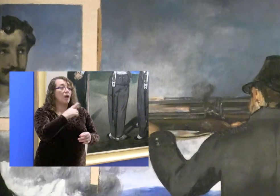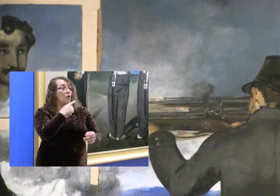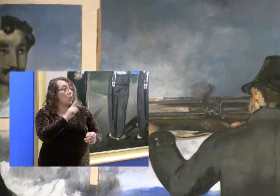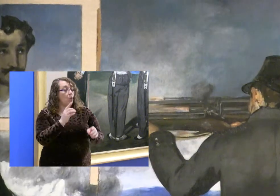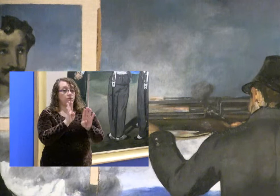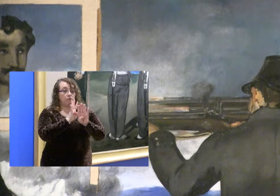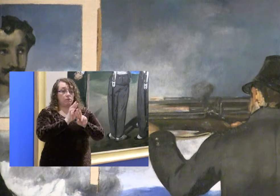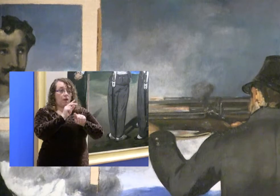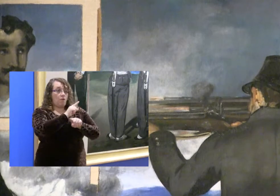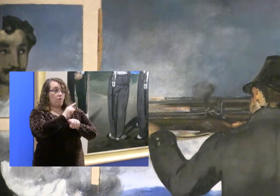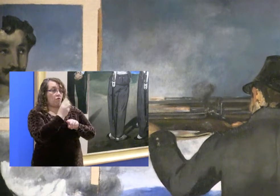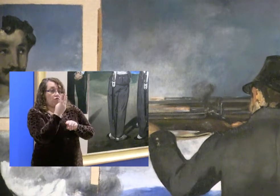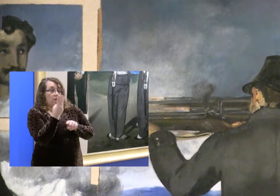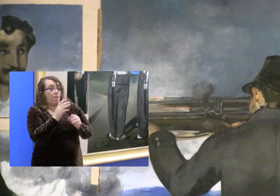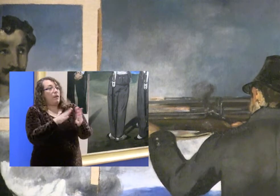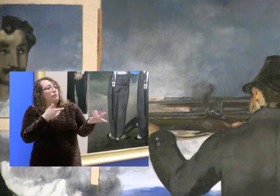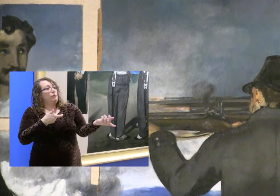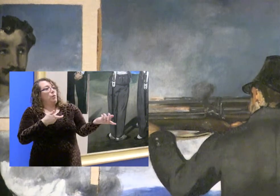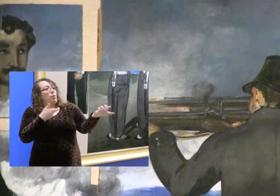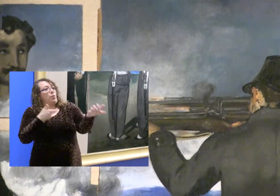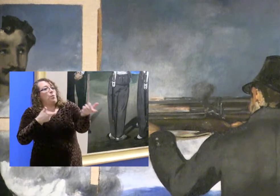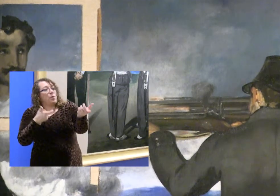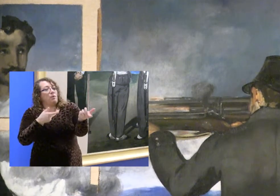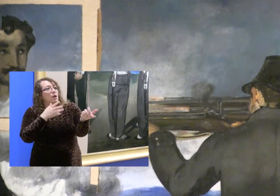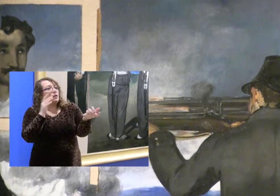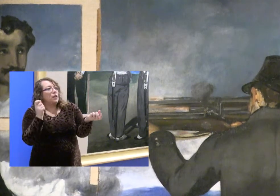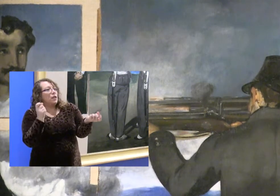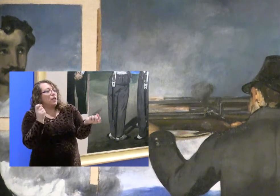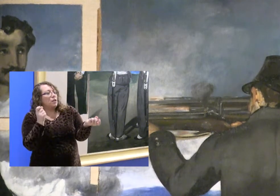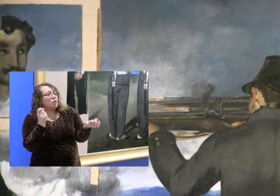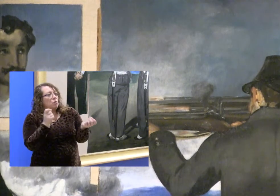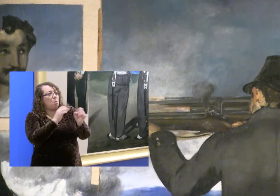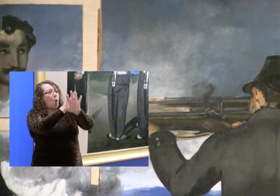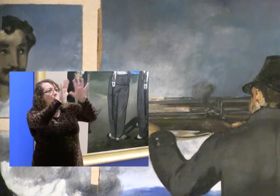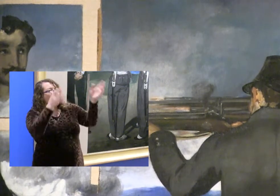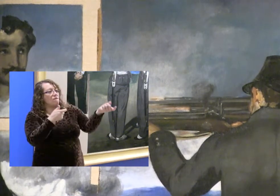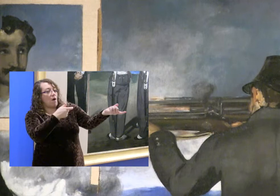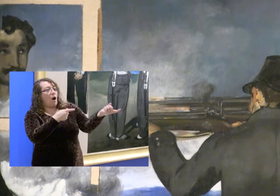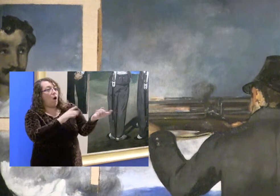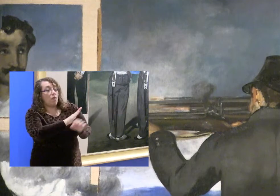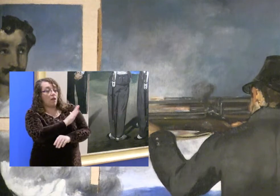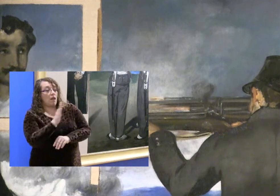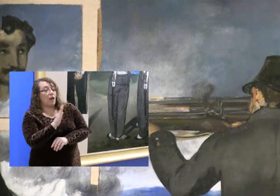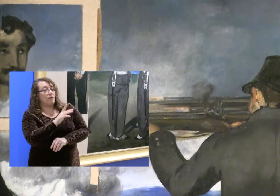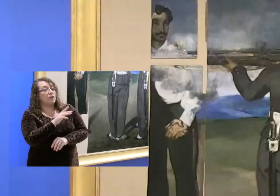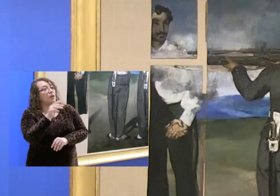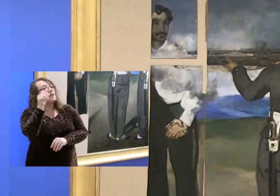We can see the smoke and fire on the left. From the final version, we know that this was the first shot